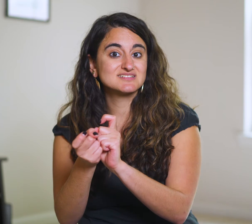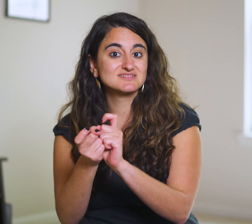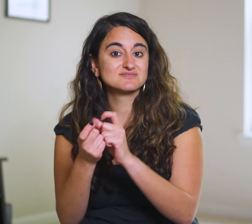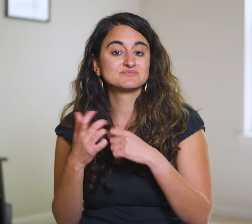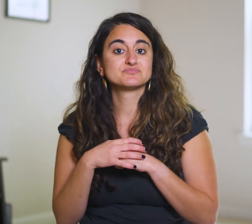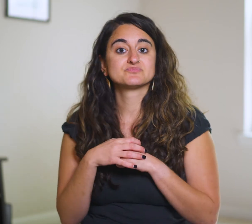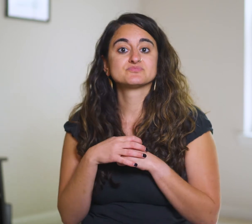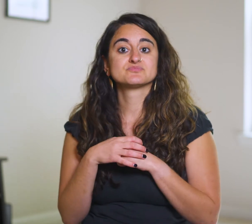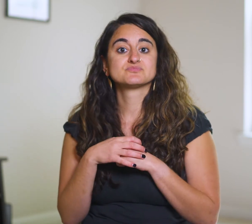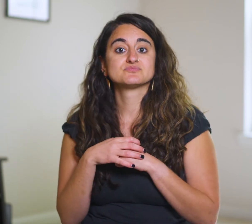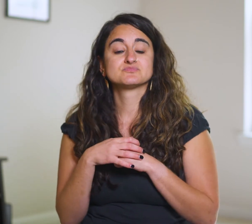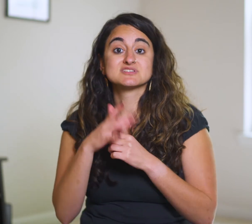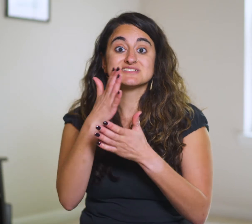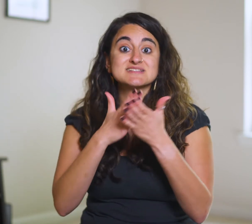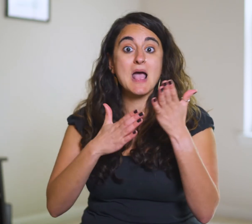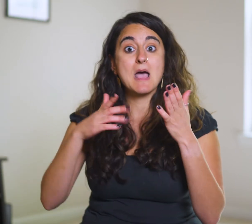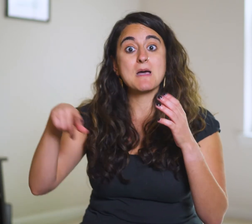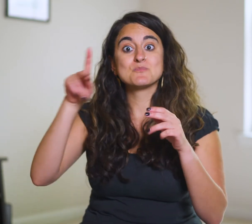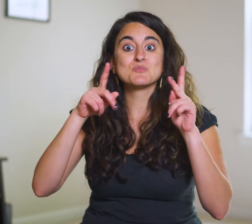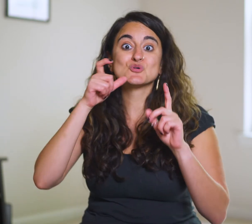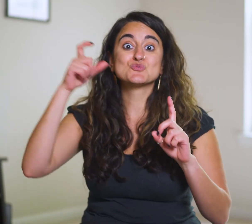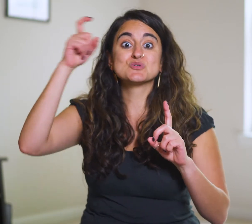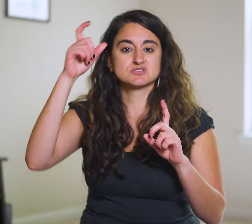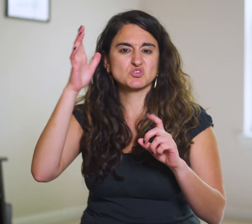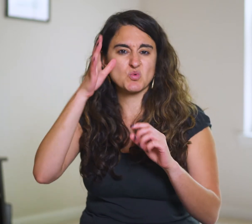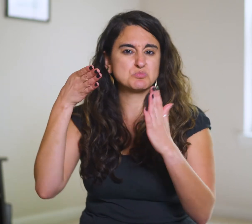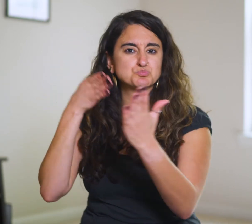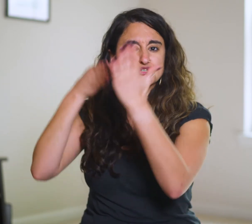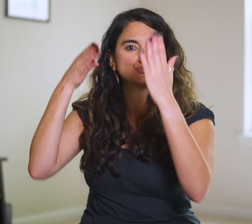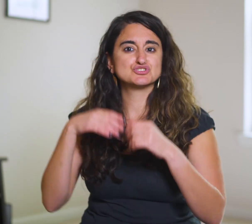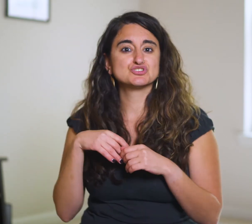Some of the wise will be persecuted,